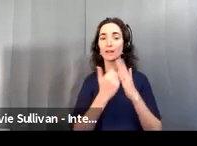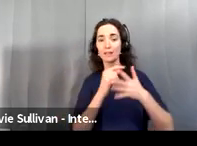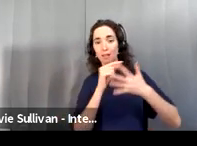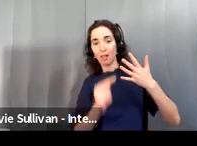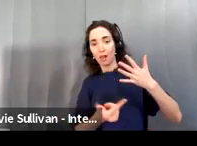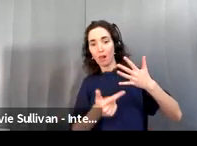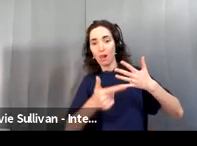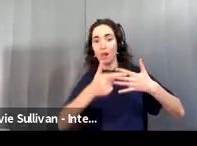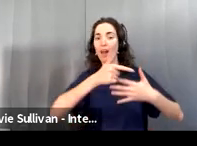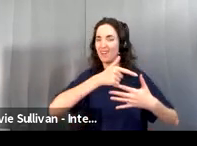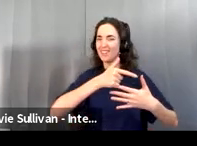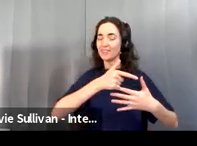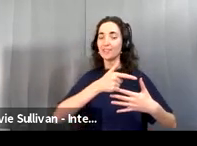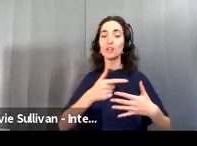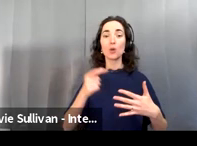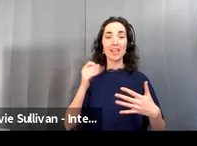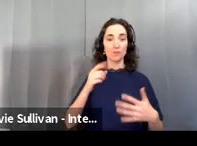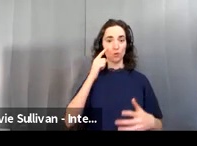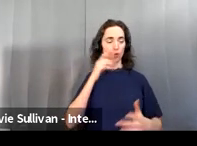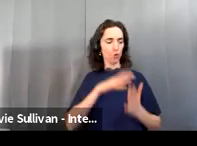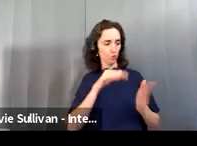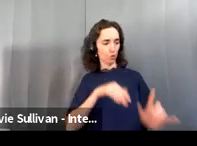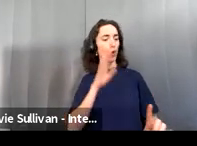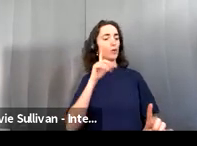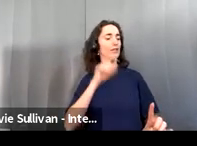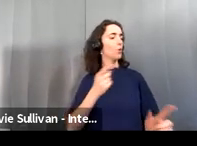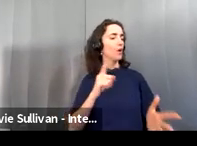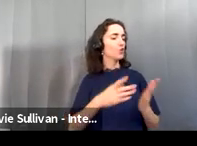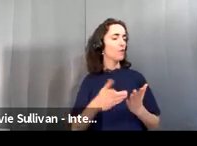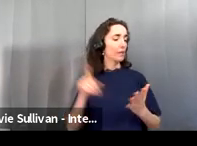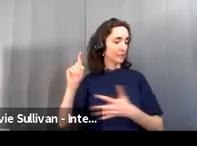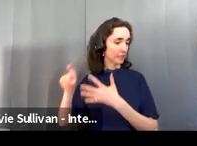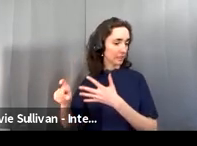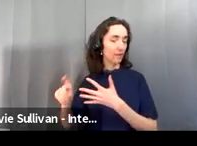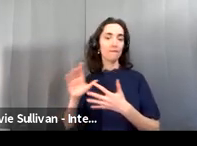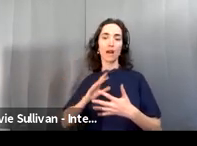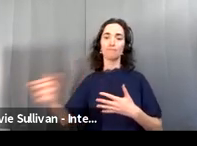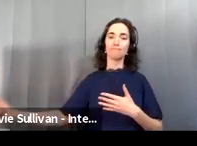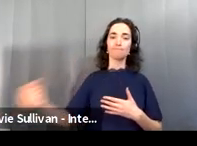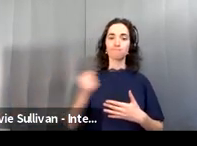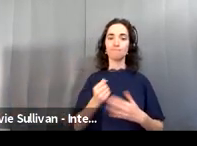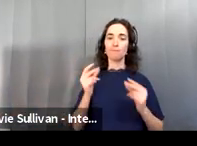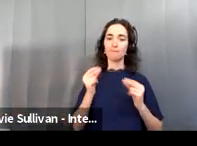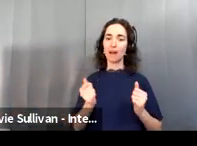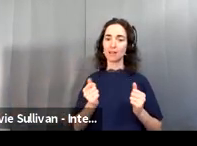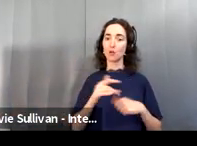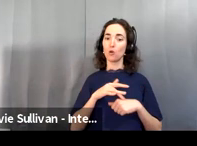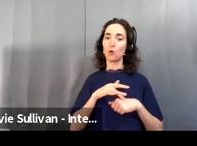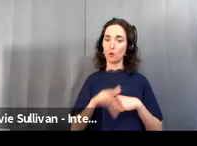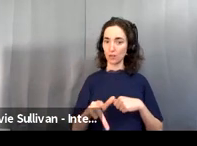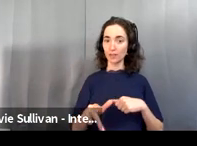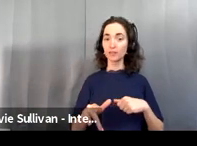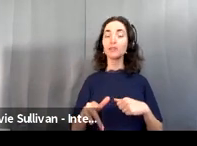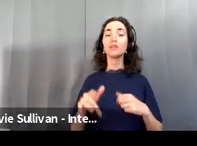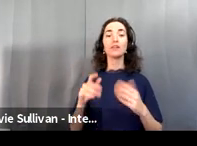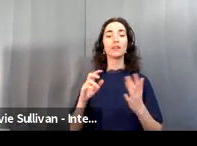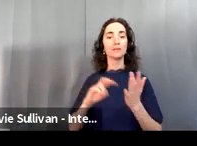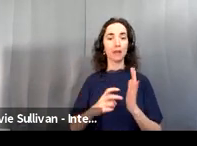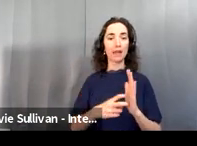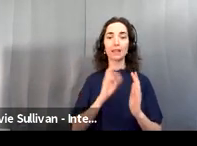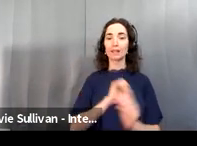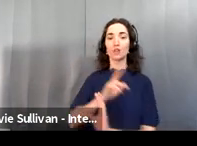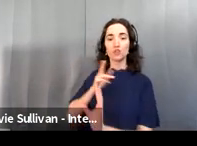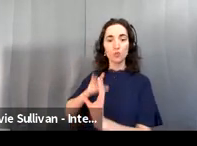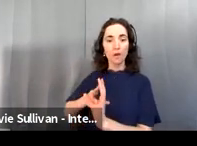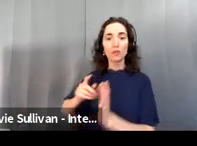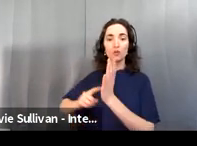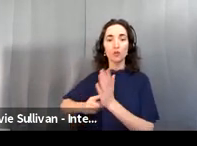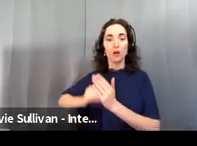So the sooner if you know that student is going to need those services, the sooner you bring them to the table, the sooner you can actually get that process started.